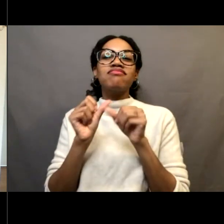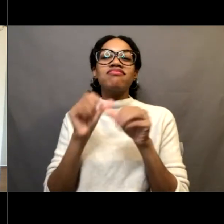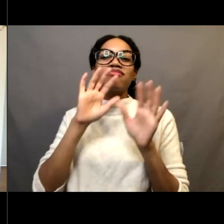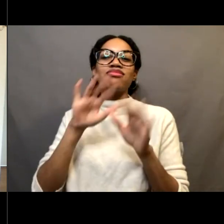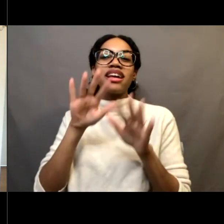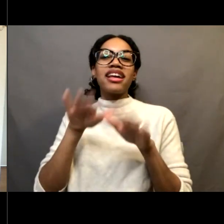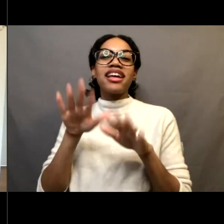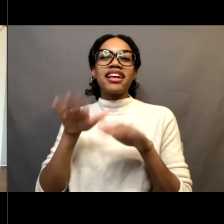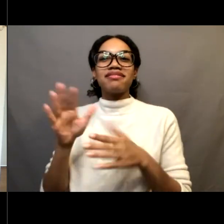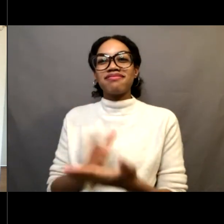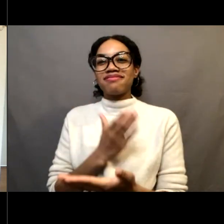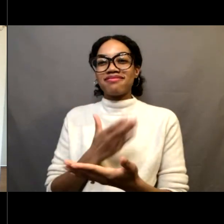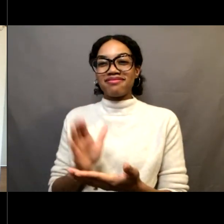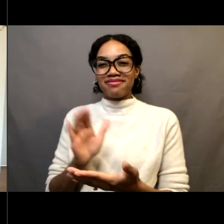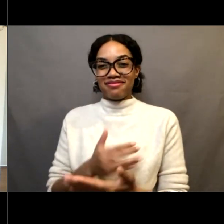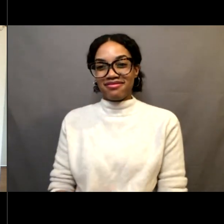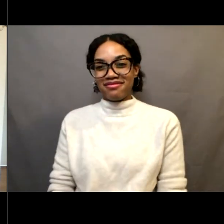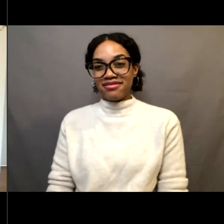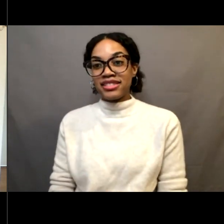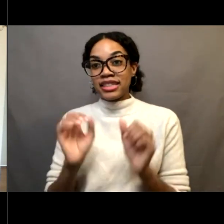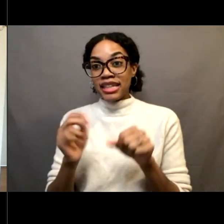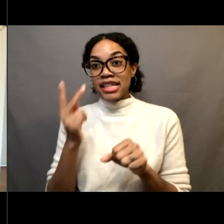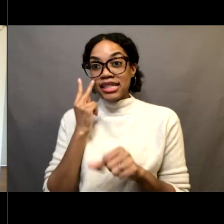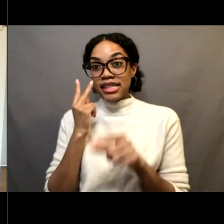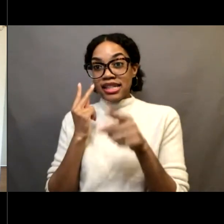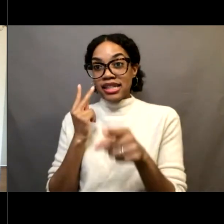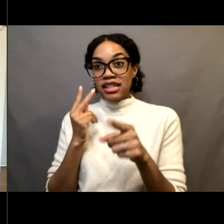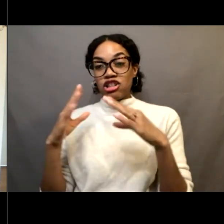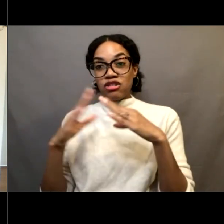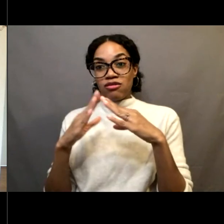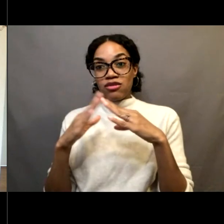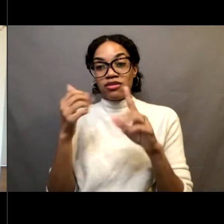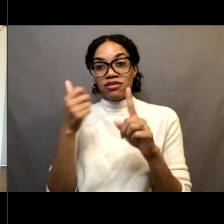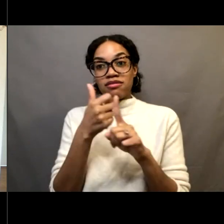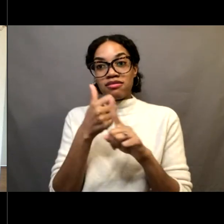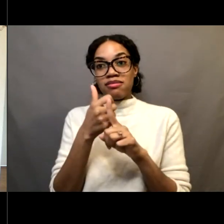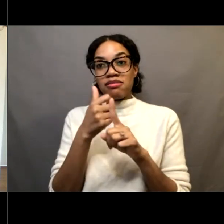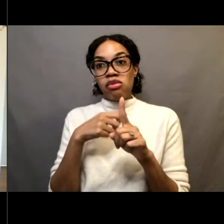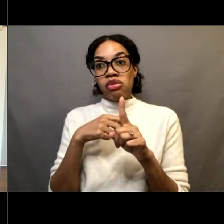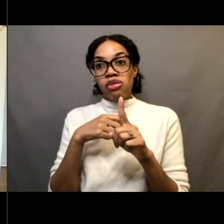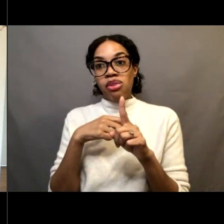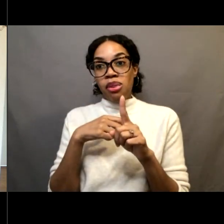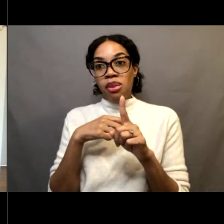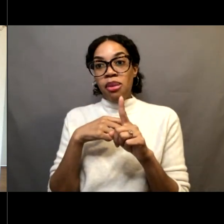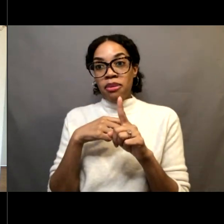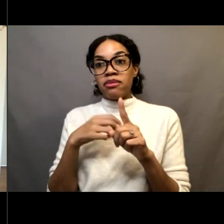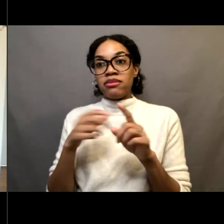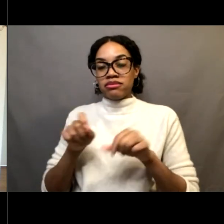I can see already though that my roof, the plants on my roof are shuttling out water straight off.